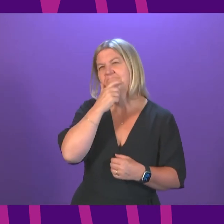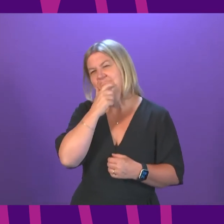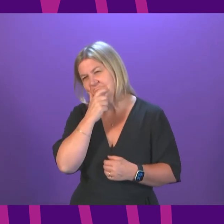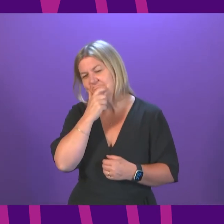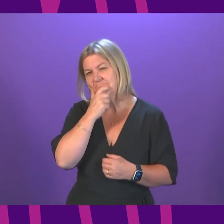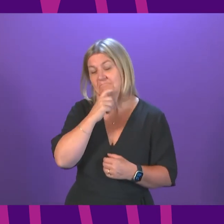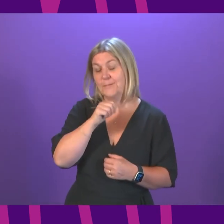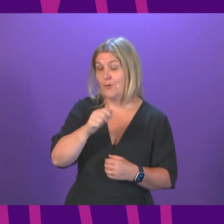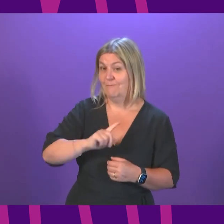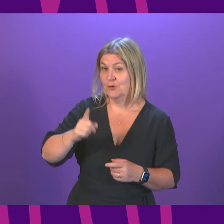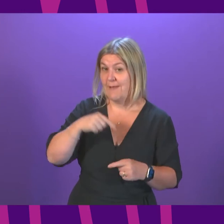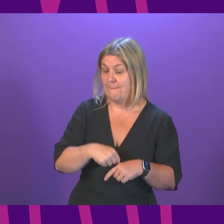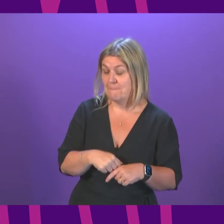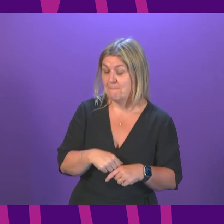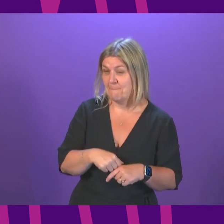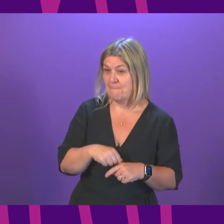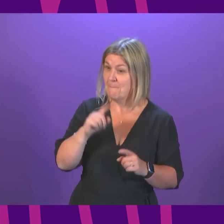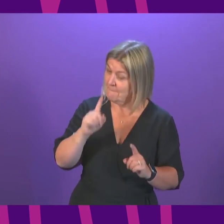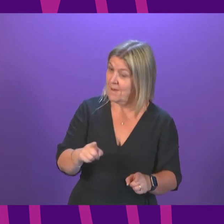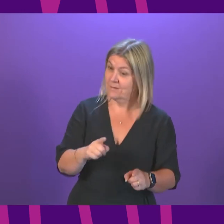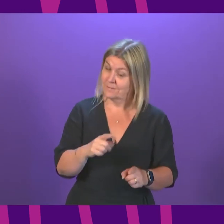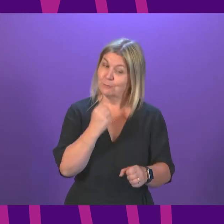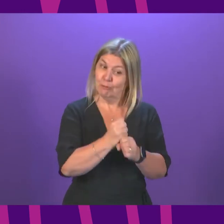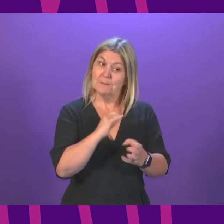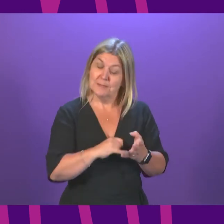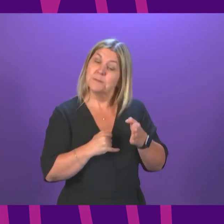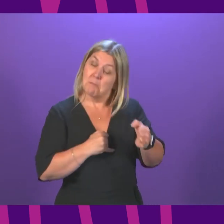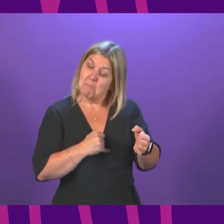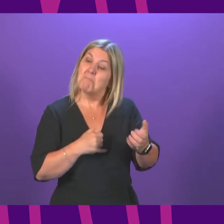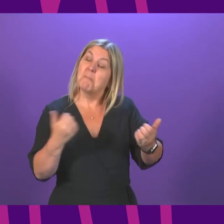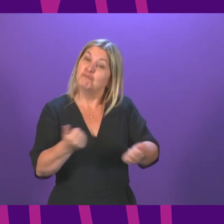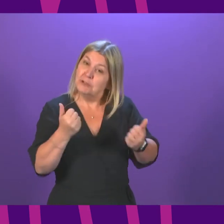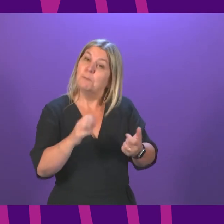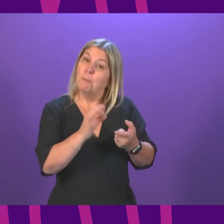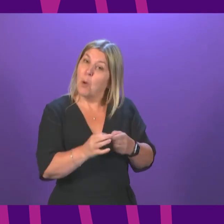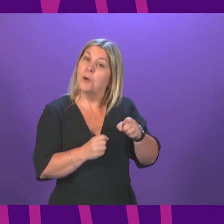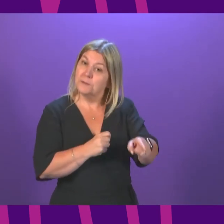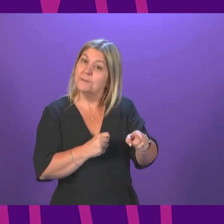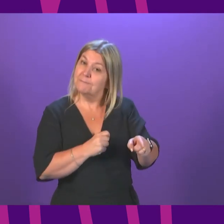do not do so on all occasions—that Mr Simpson had advanced a reasonable point in his closing